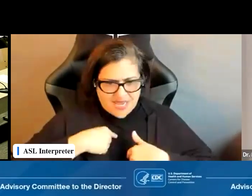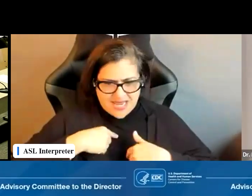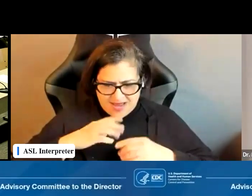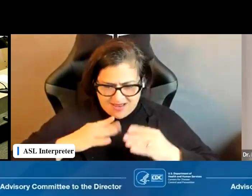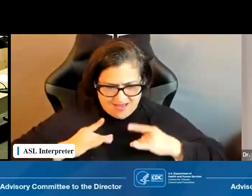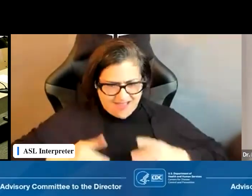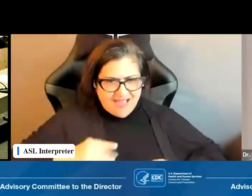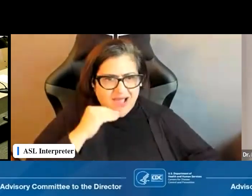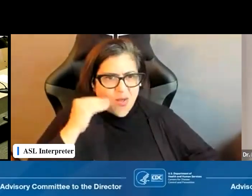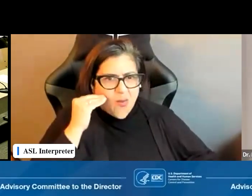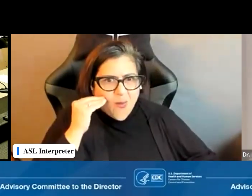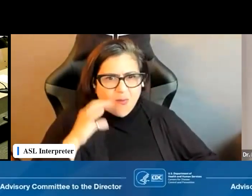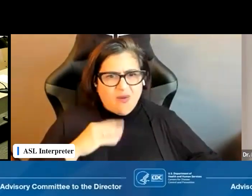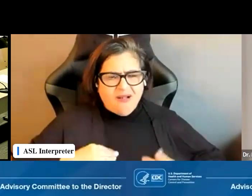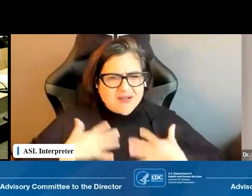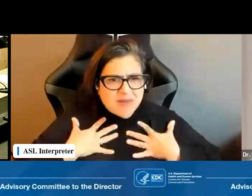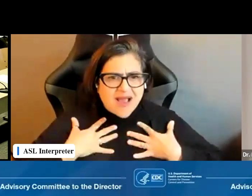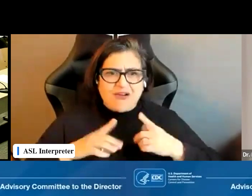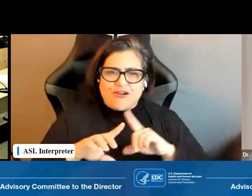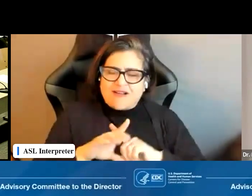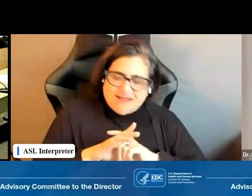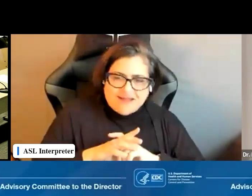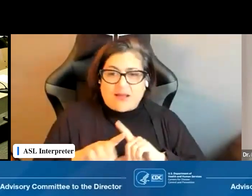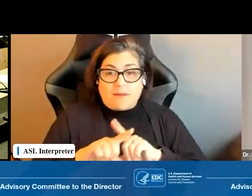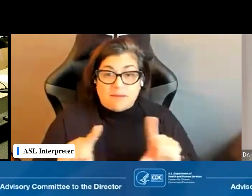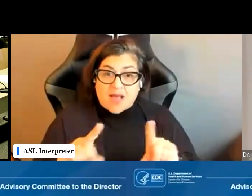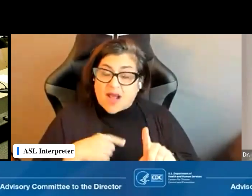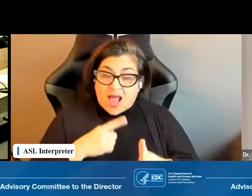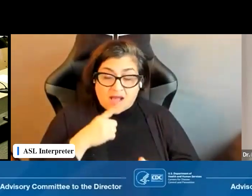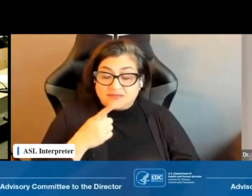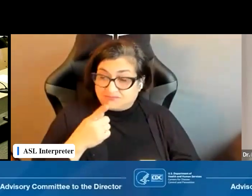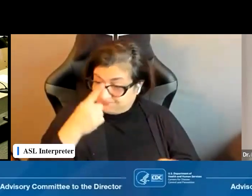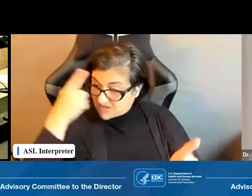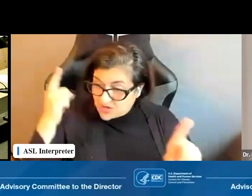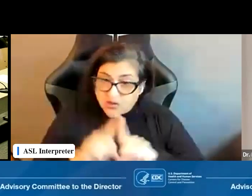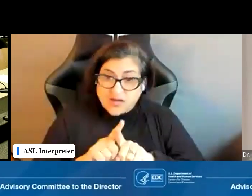But I completely agree with you from home diagnostics and wearables and other sorts